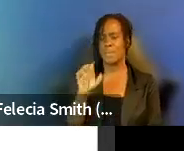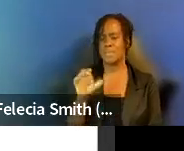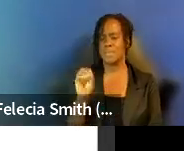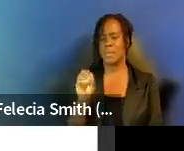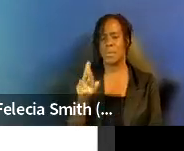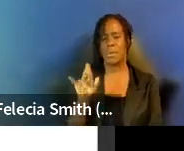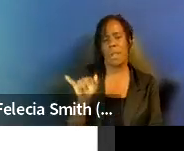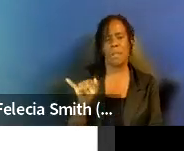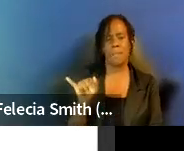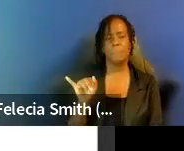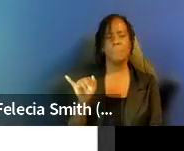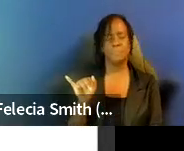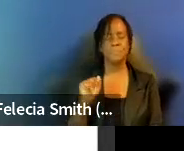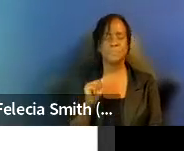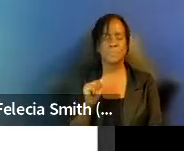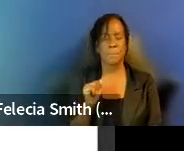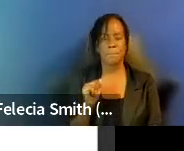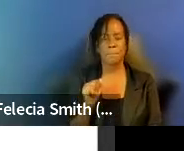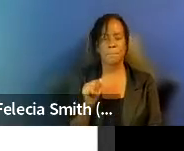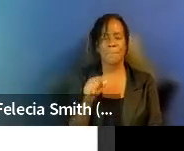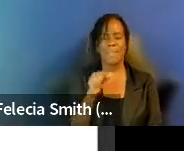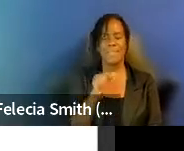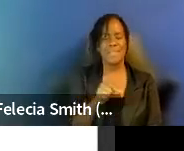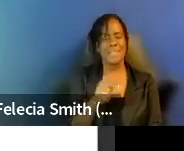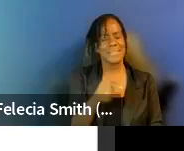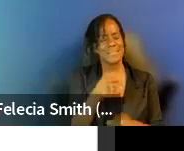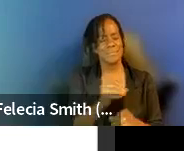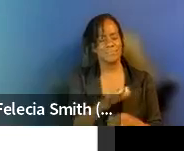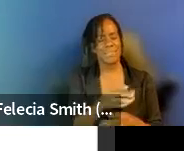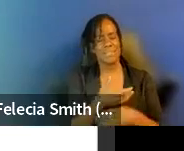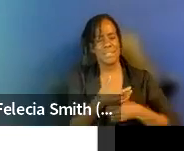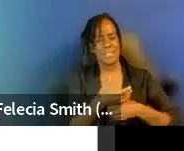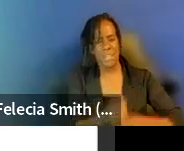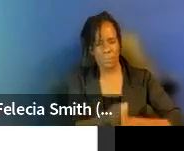community. Next slide, please.